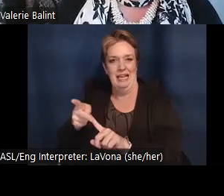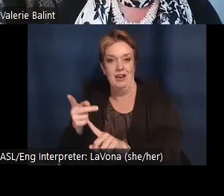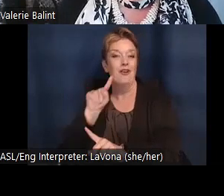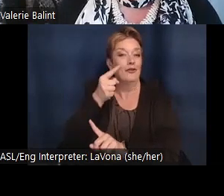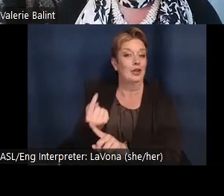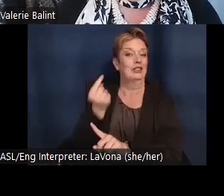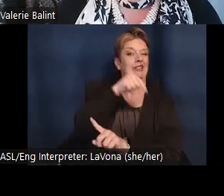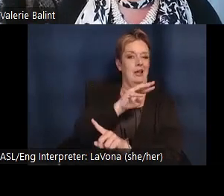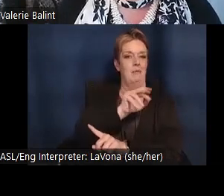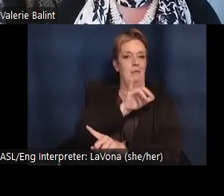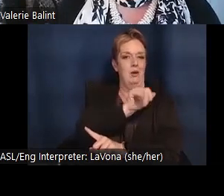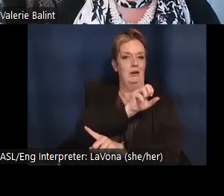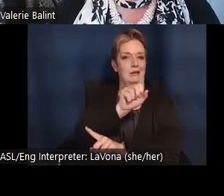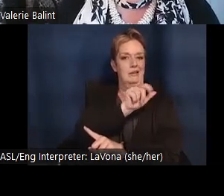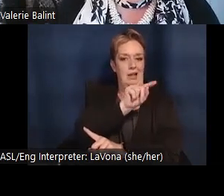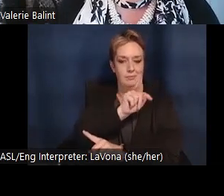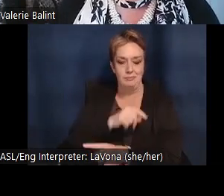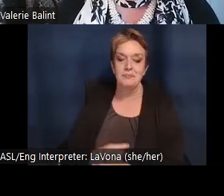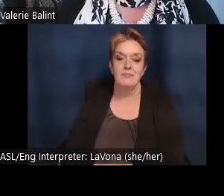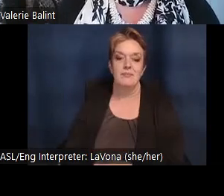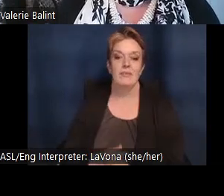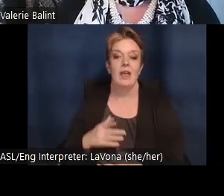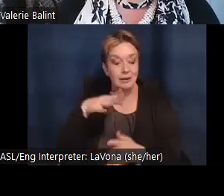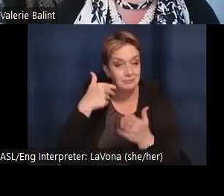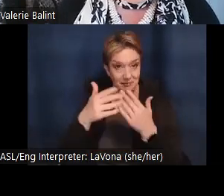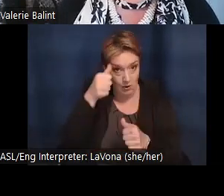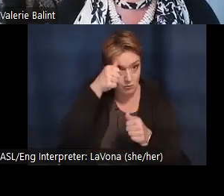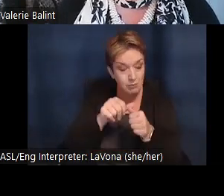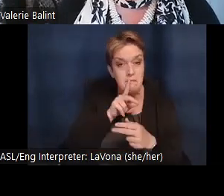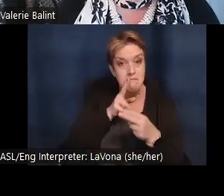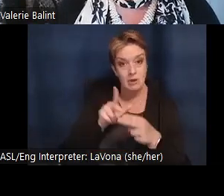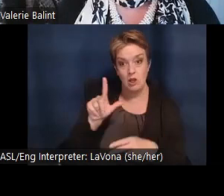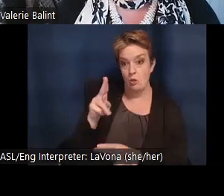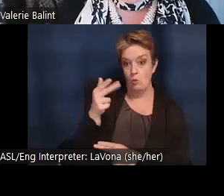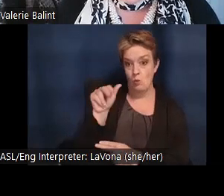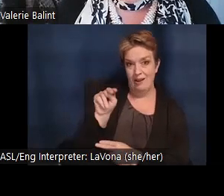At her invitation, the Russian-born artist Nicolai Fechin first traveled with his family